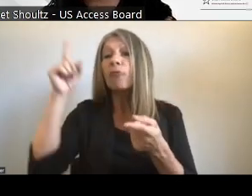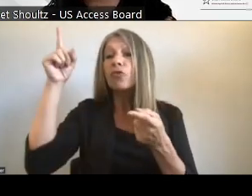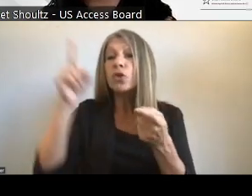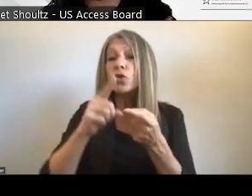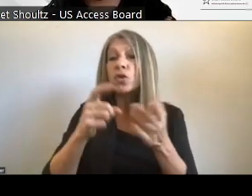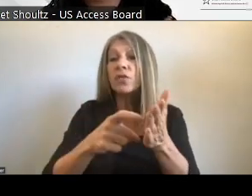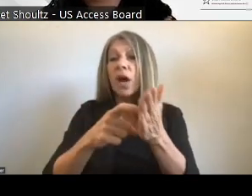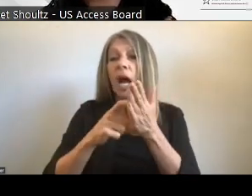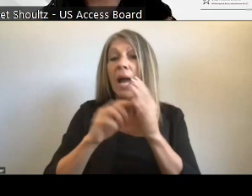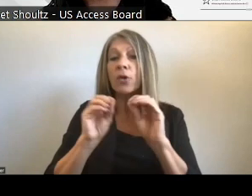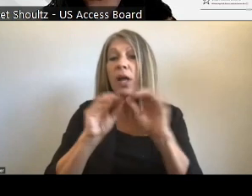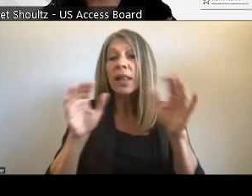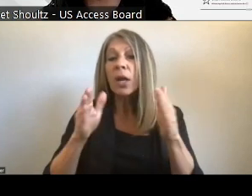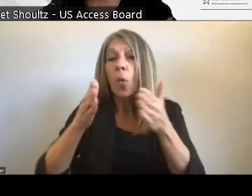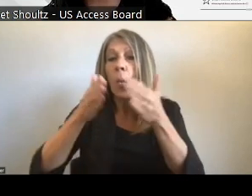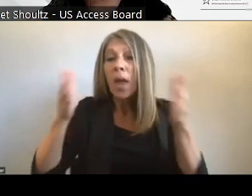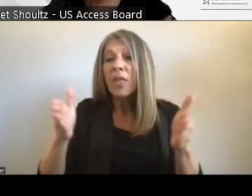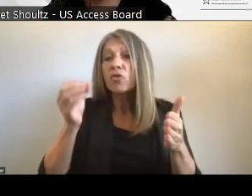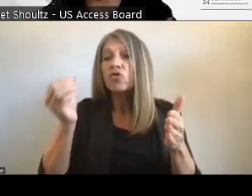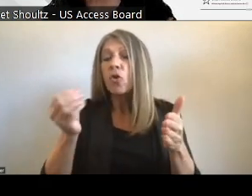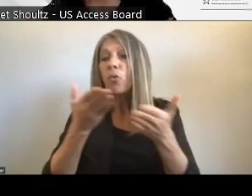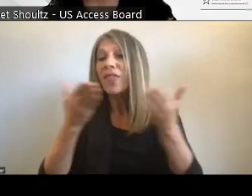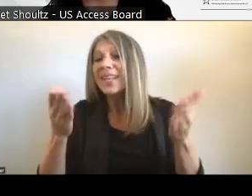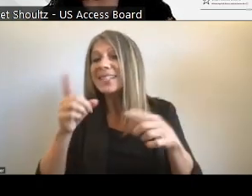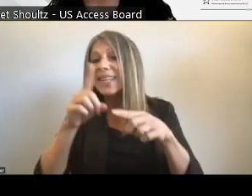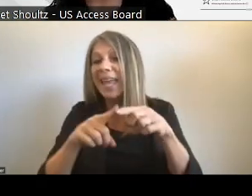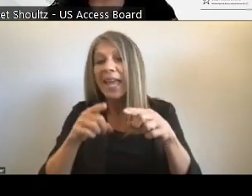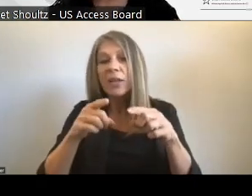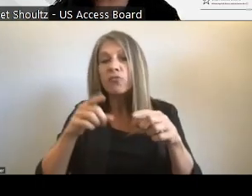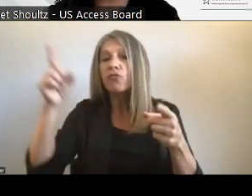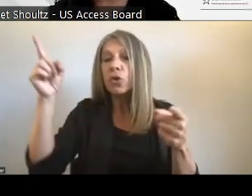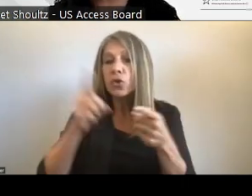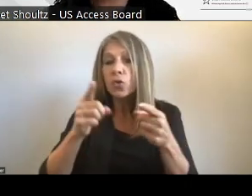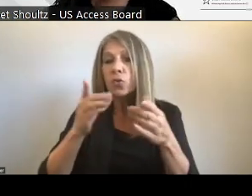required clear width so protruding objects cannot reduce the clear width required for